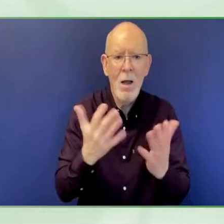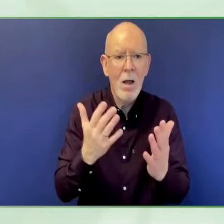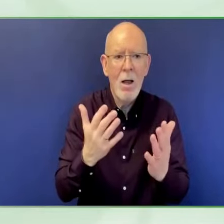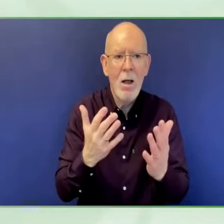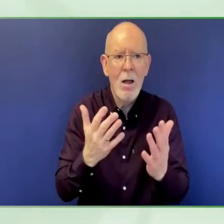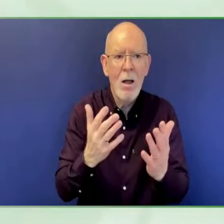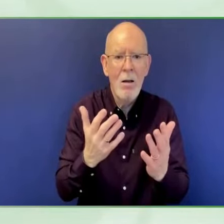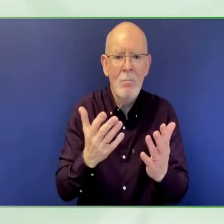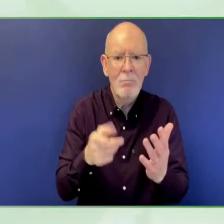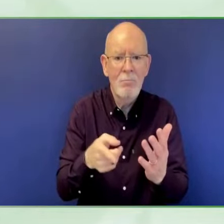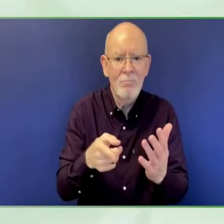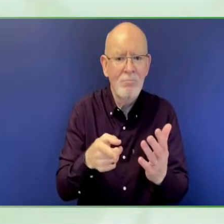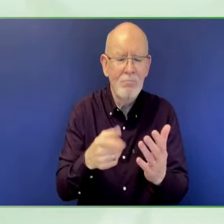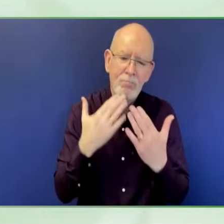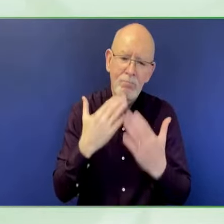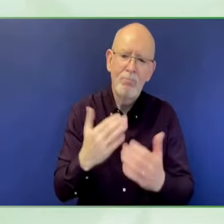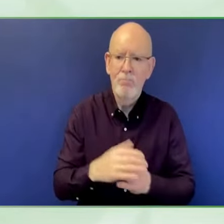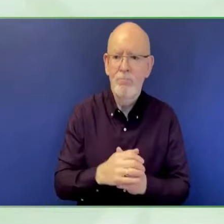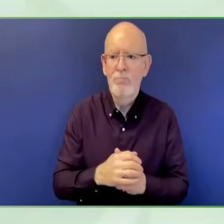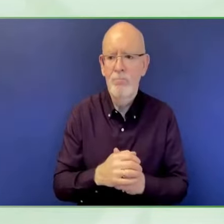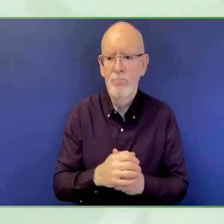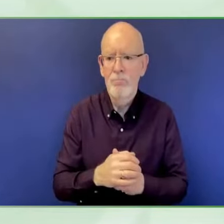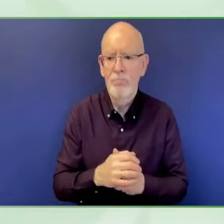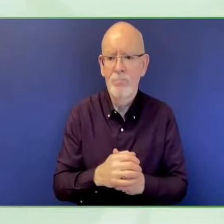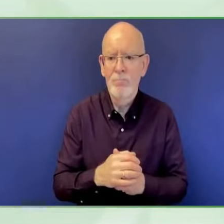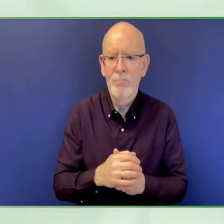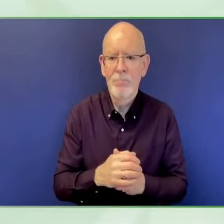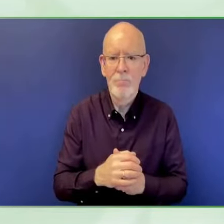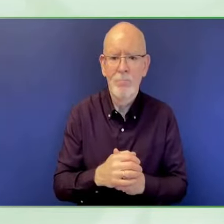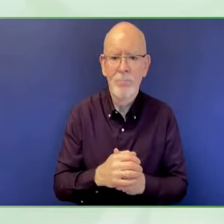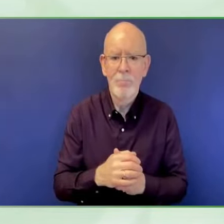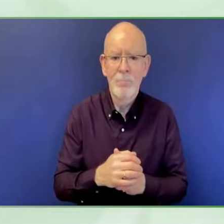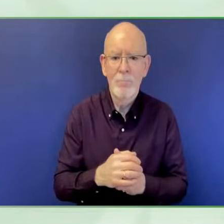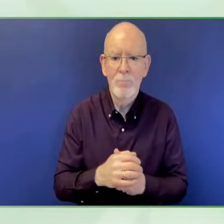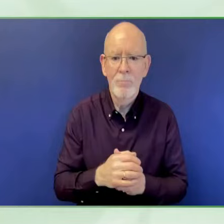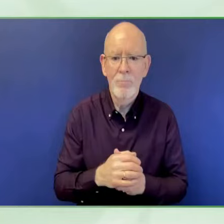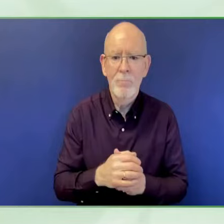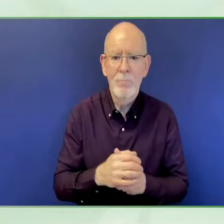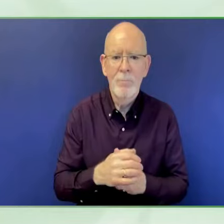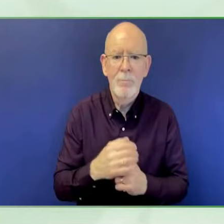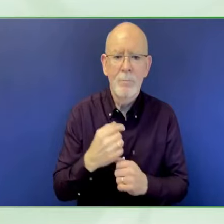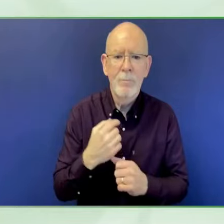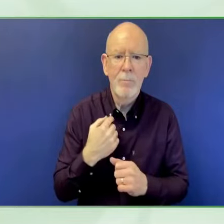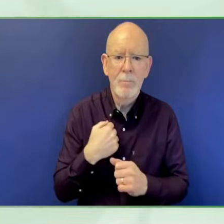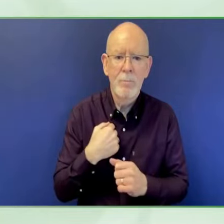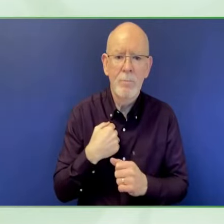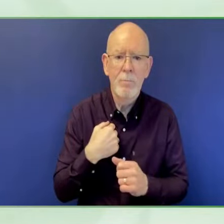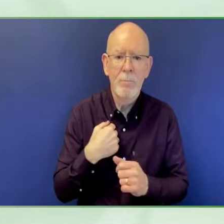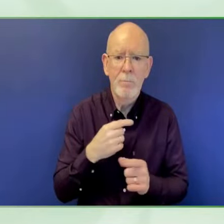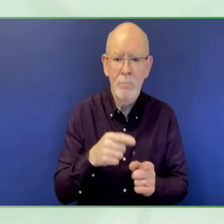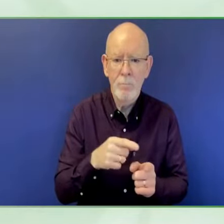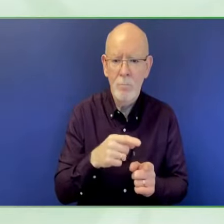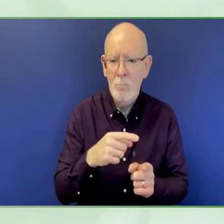share experiences and models of good practice with us.